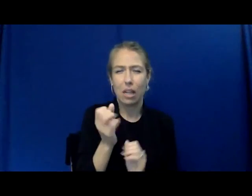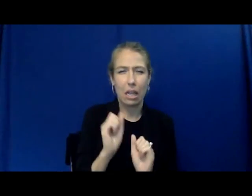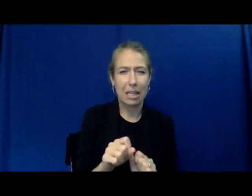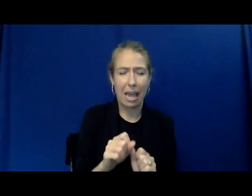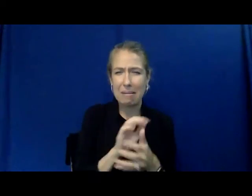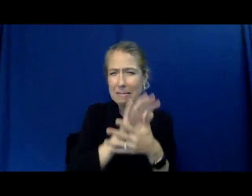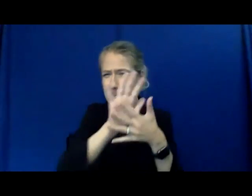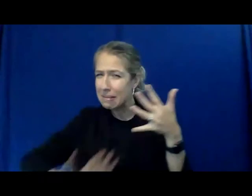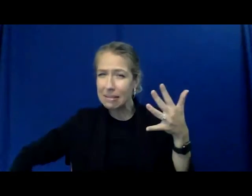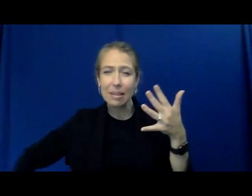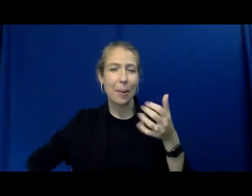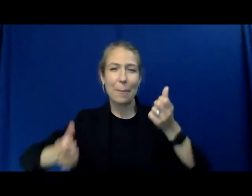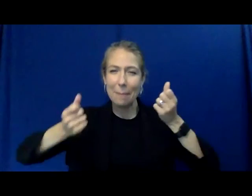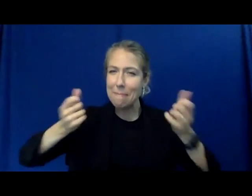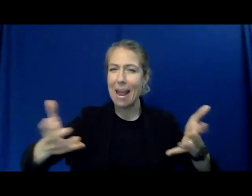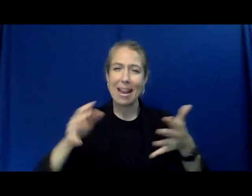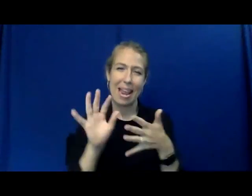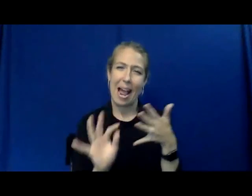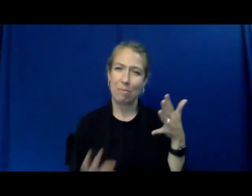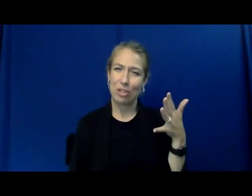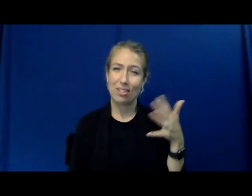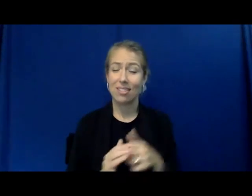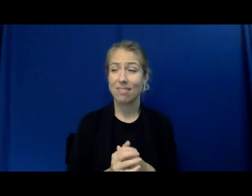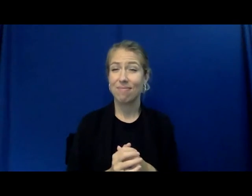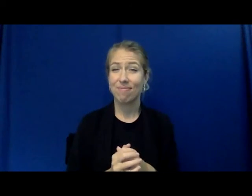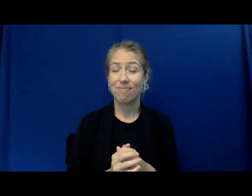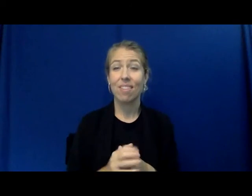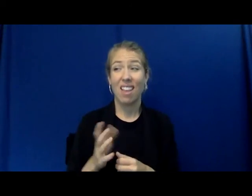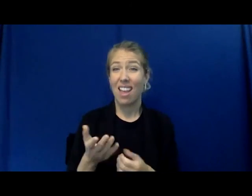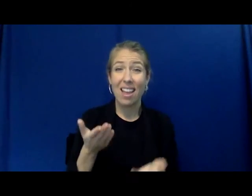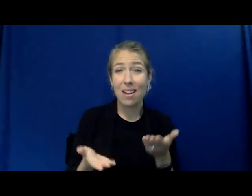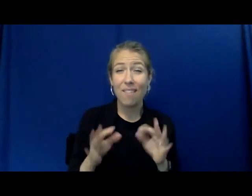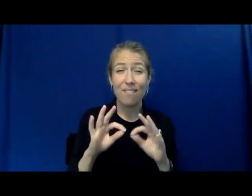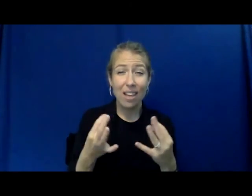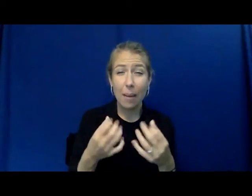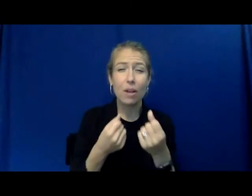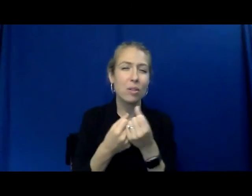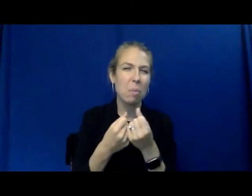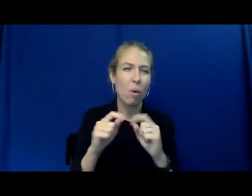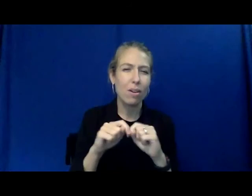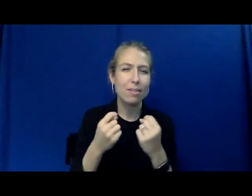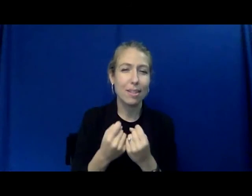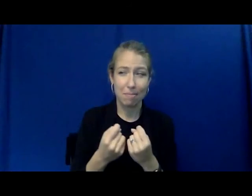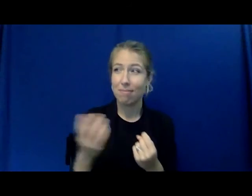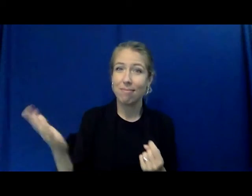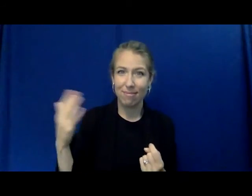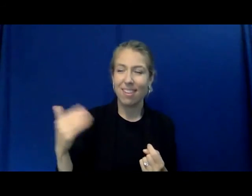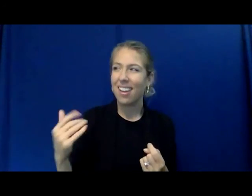and their family system or support team, we brainstorm out what falls in those categories.